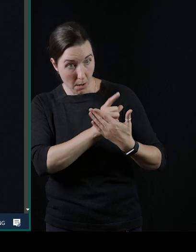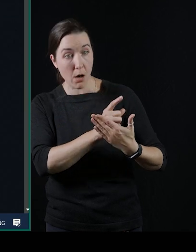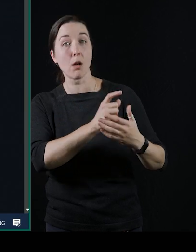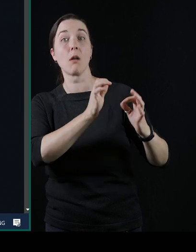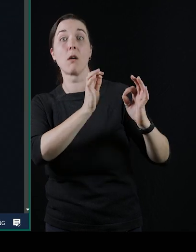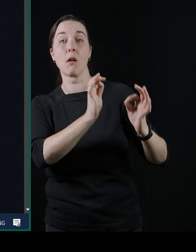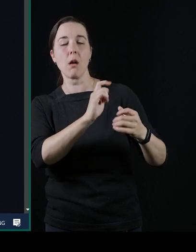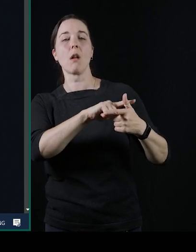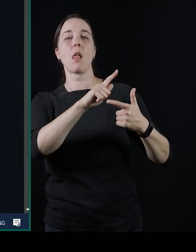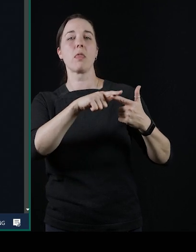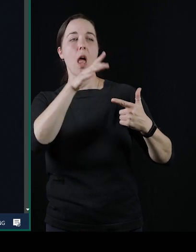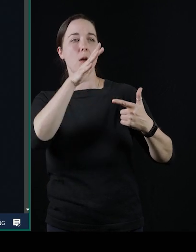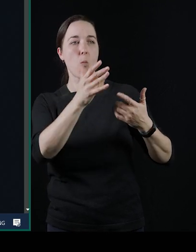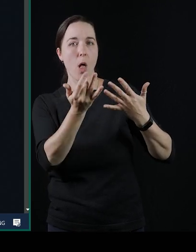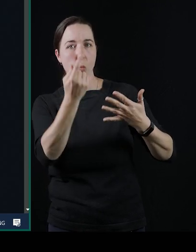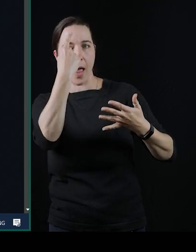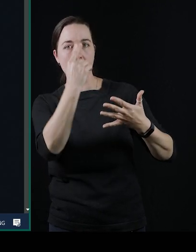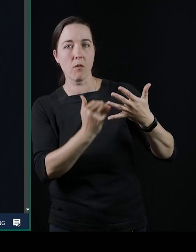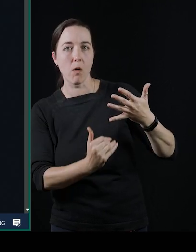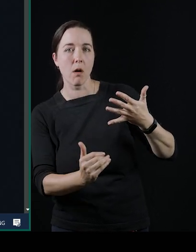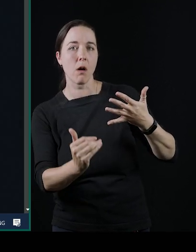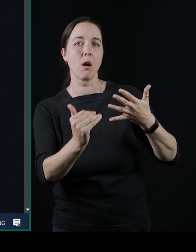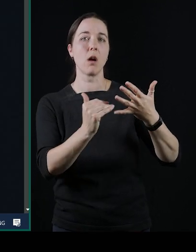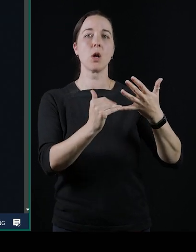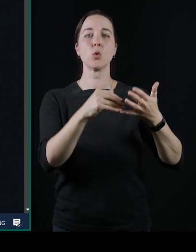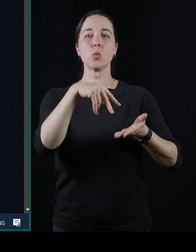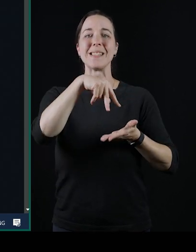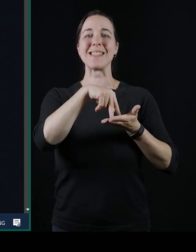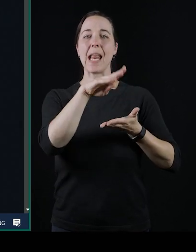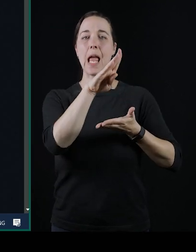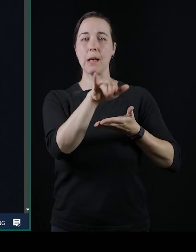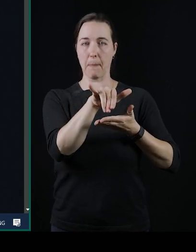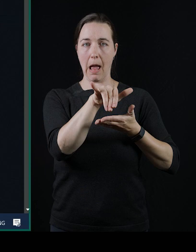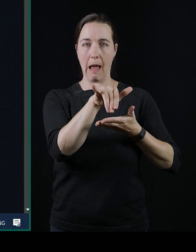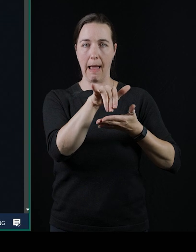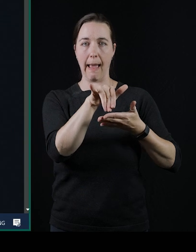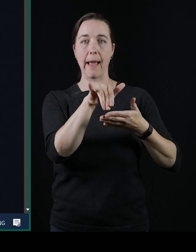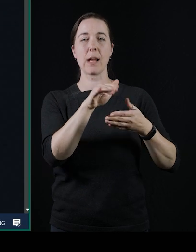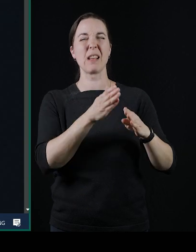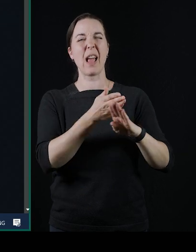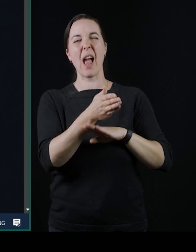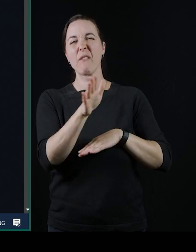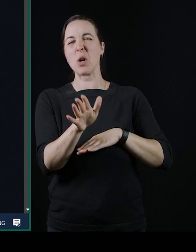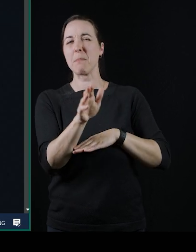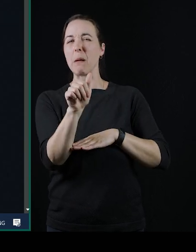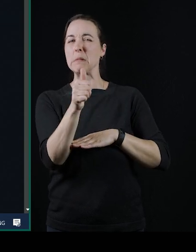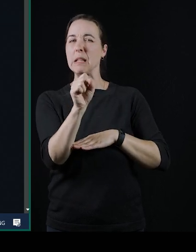it will wait for it to go to standing, standing by state. And after 10 seconds,